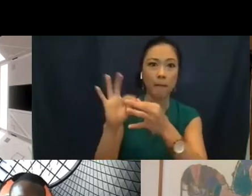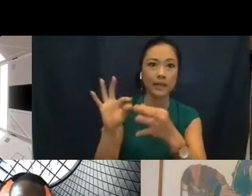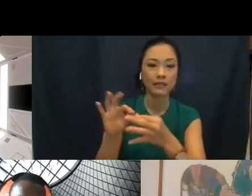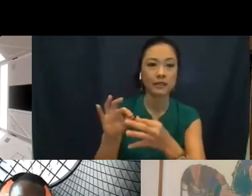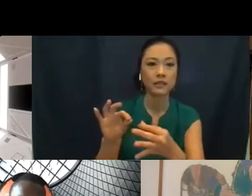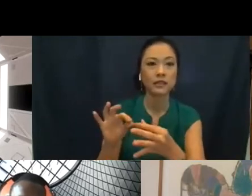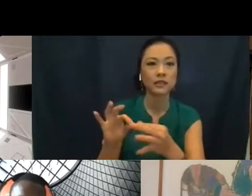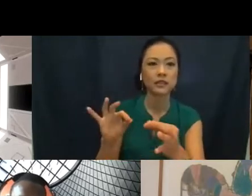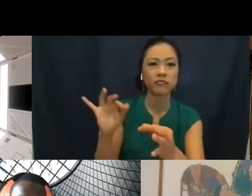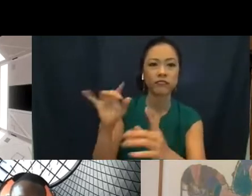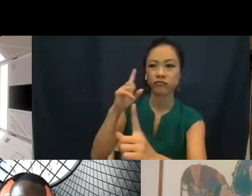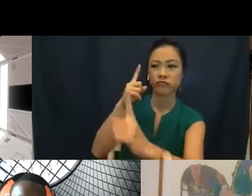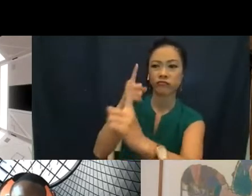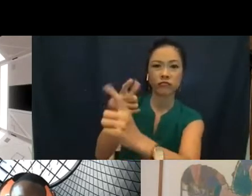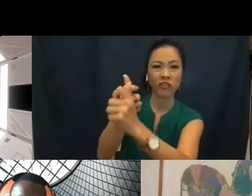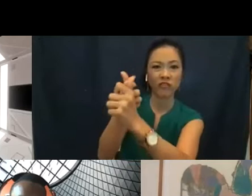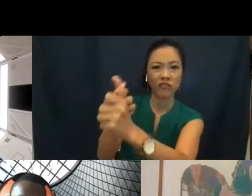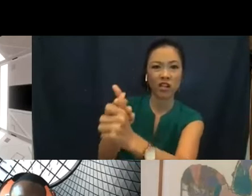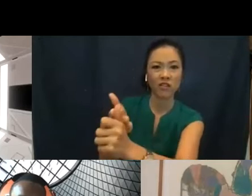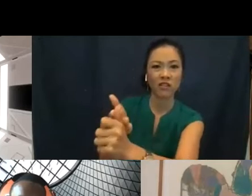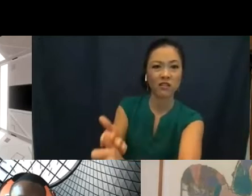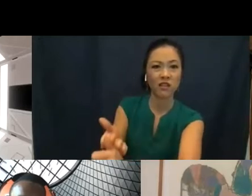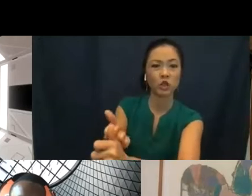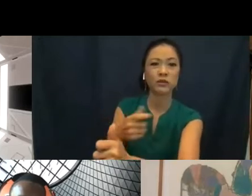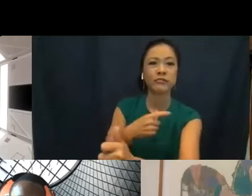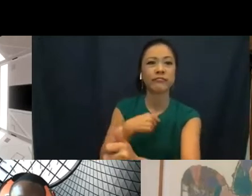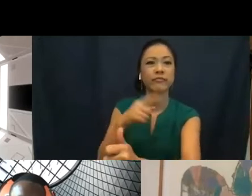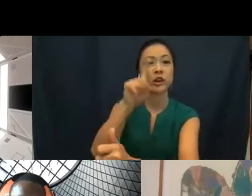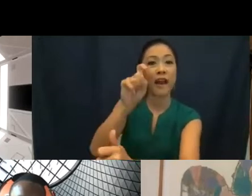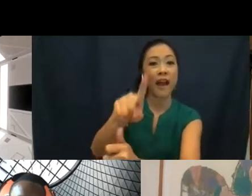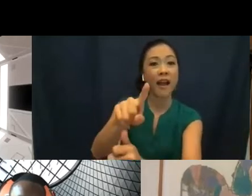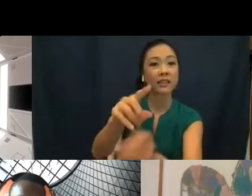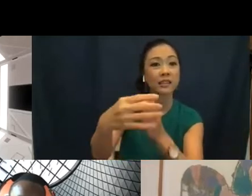going to ask a few leading questions to our guests. We're going to have a lightly facilitated